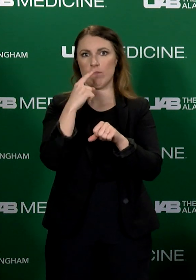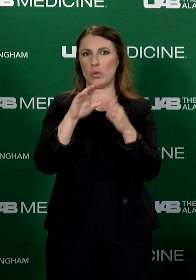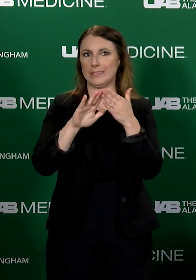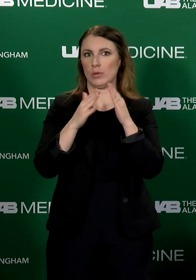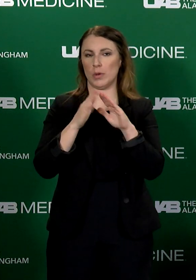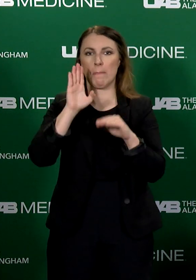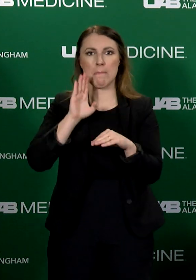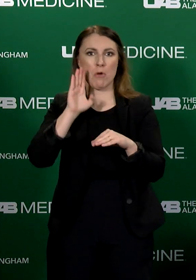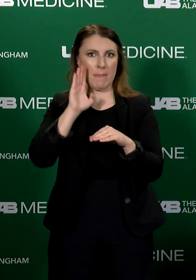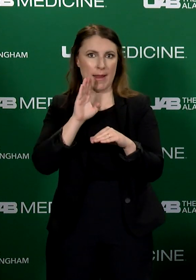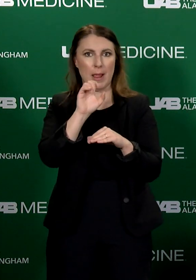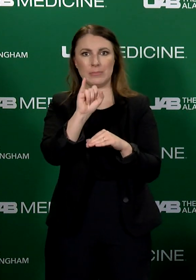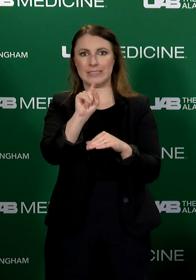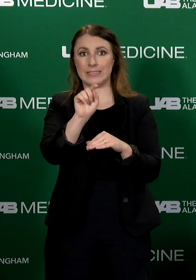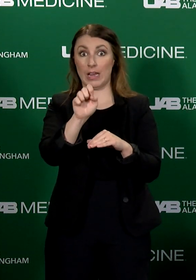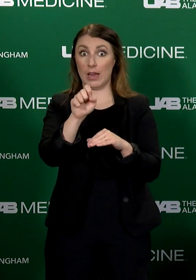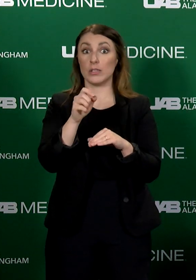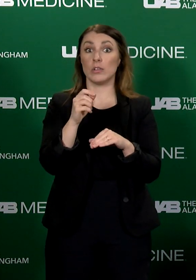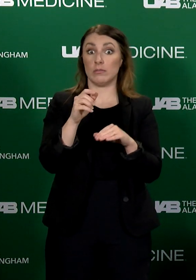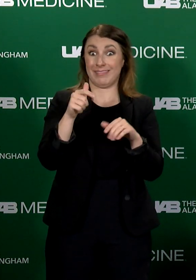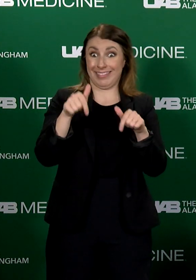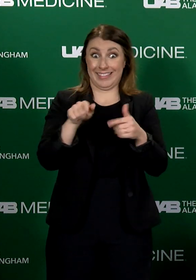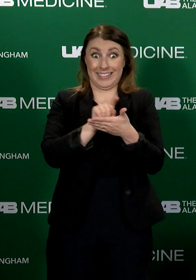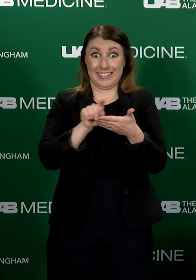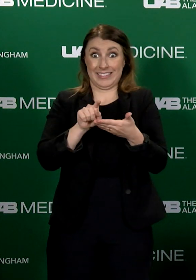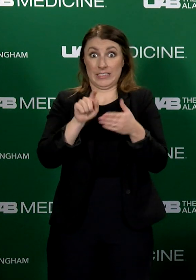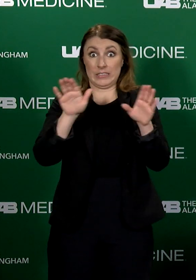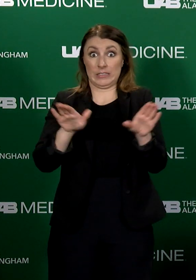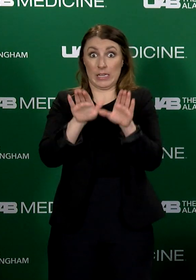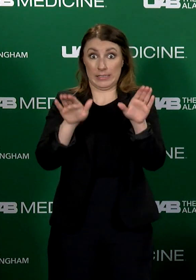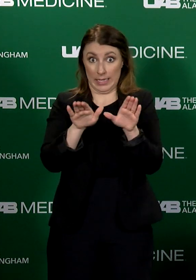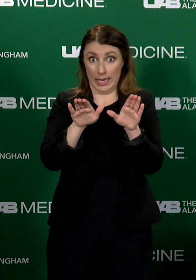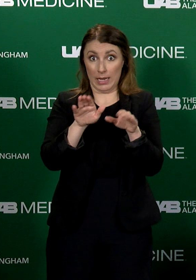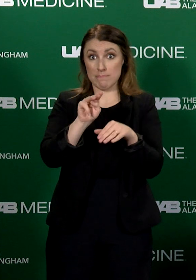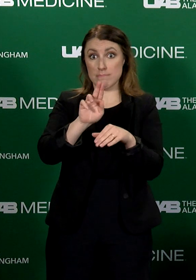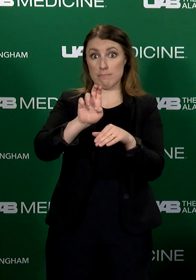Sunday March 22nd those who are symptomatic and think they have covid-19